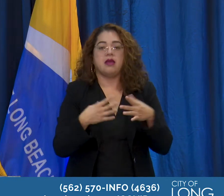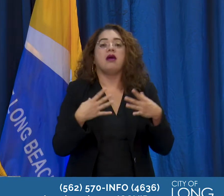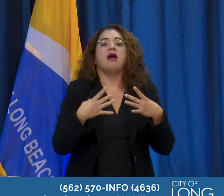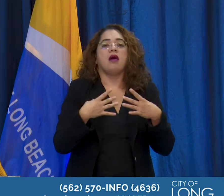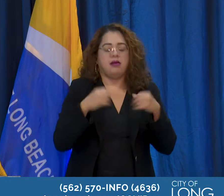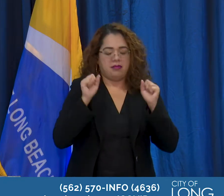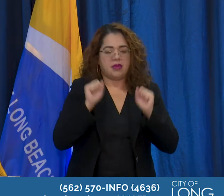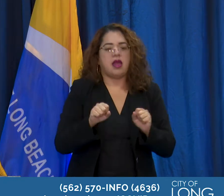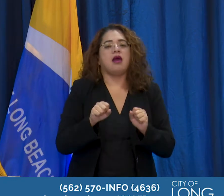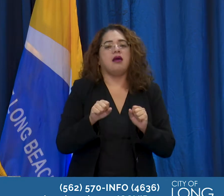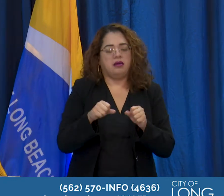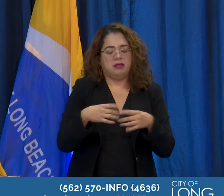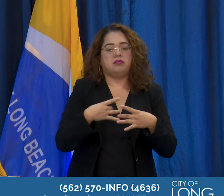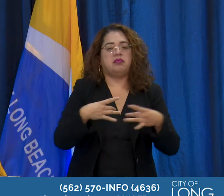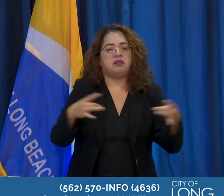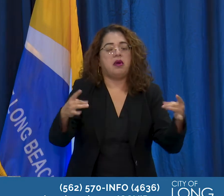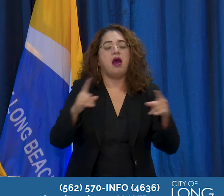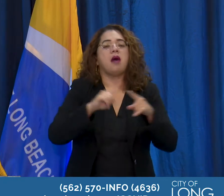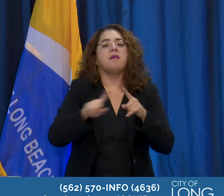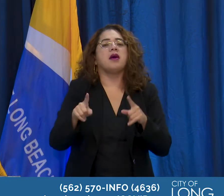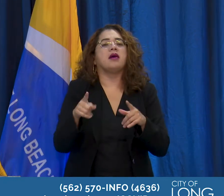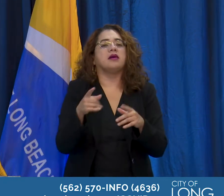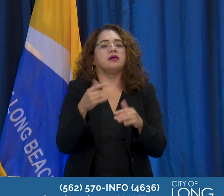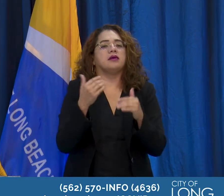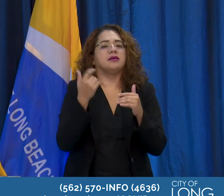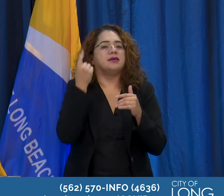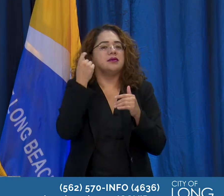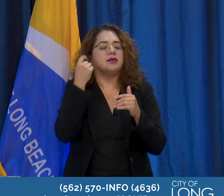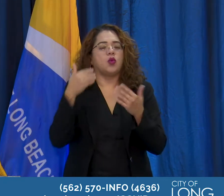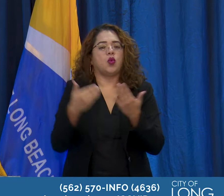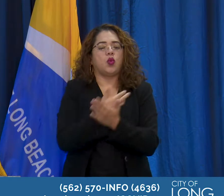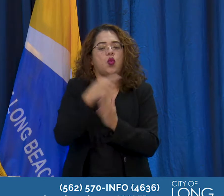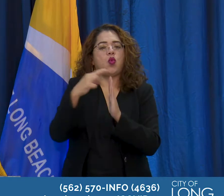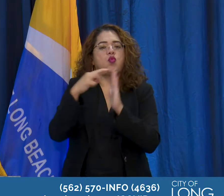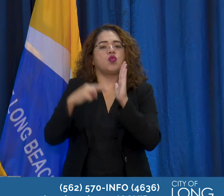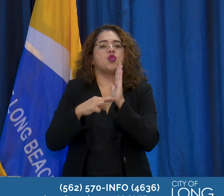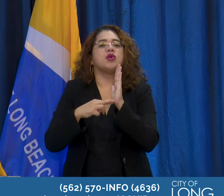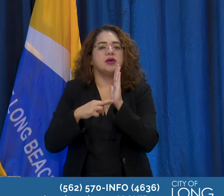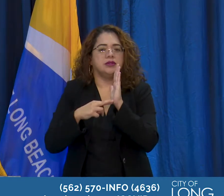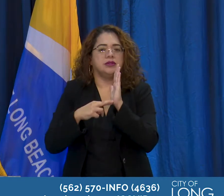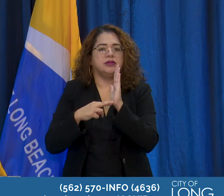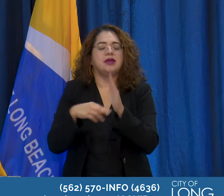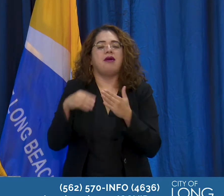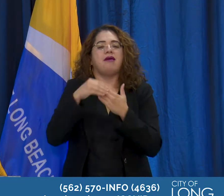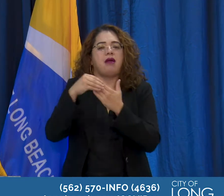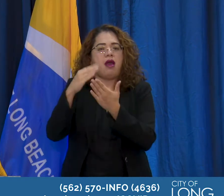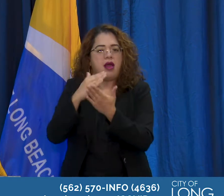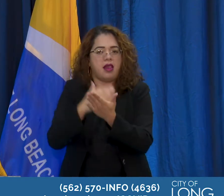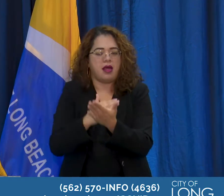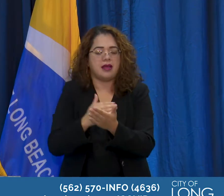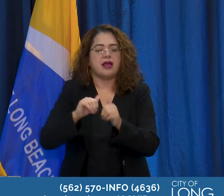decisions to make about kind of what's next on a re-opening schedule and as far as what's